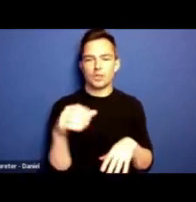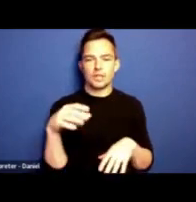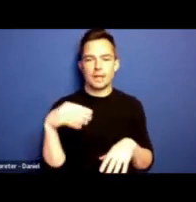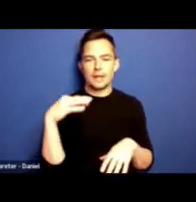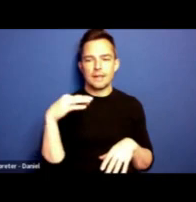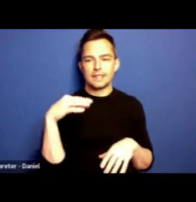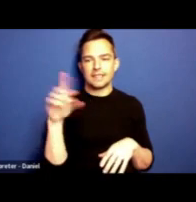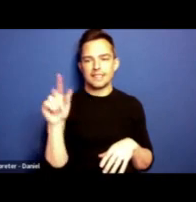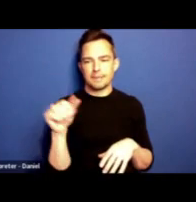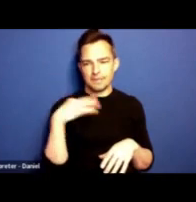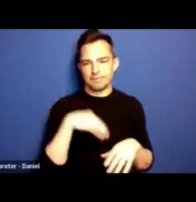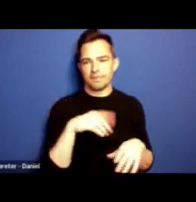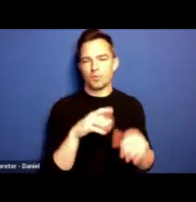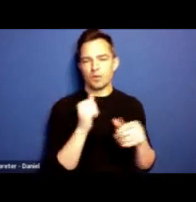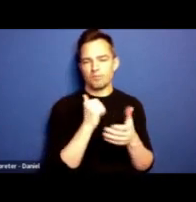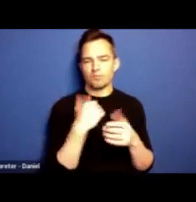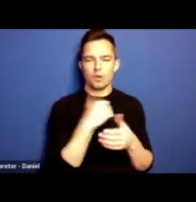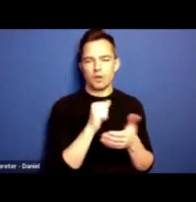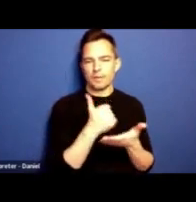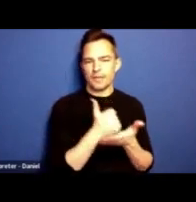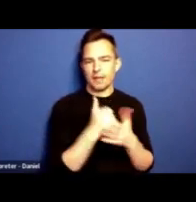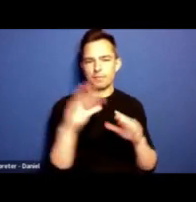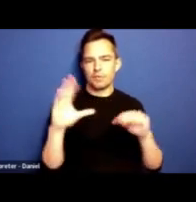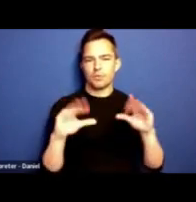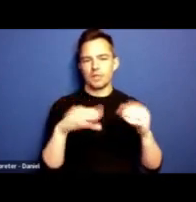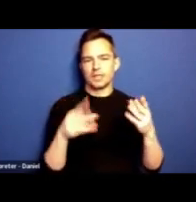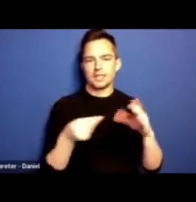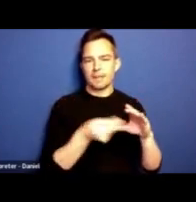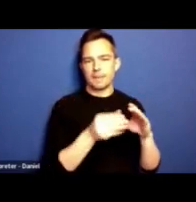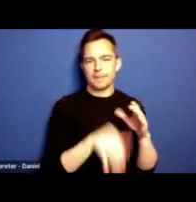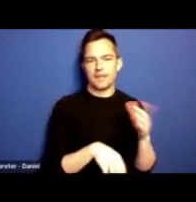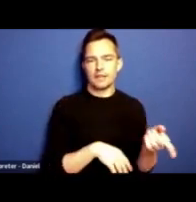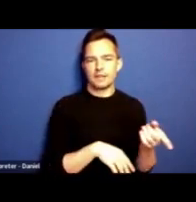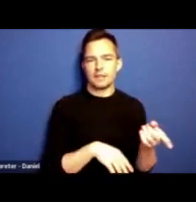Okay, next slide. And now, I would love to turn this over to